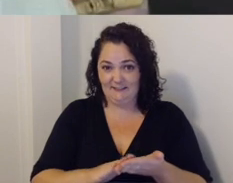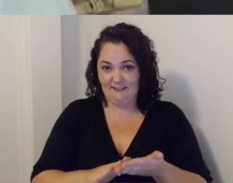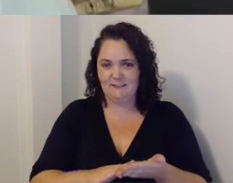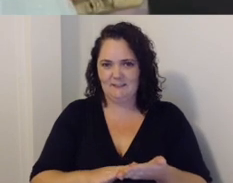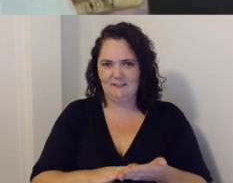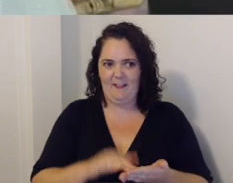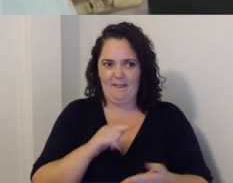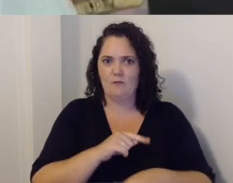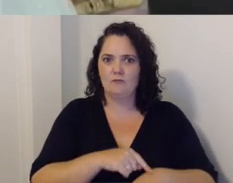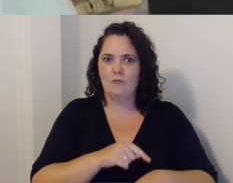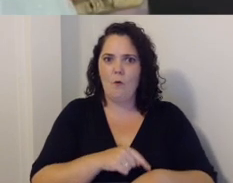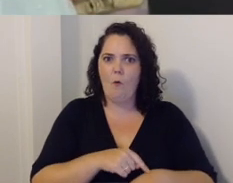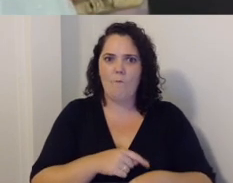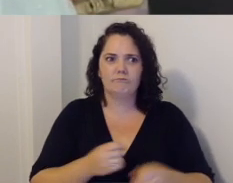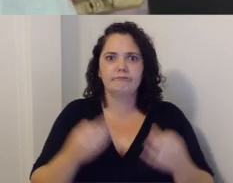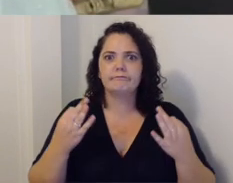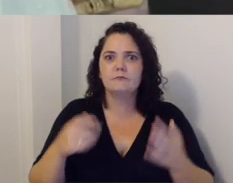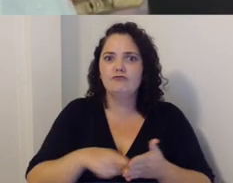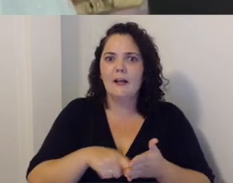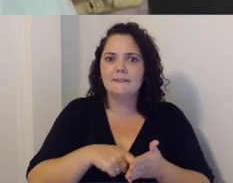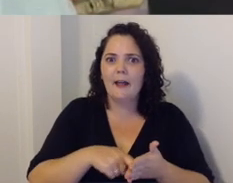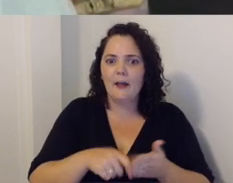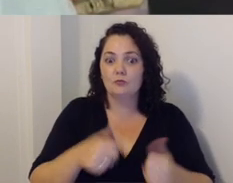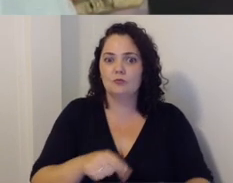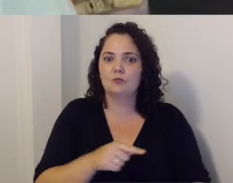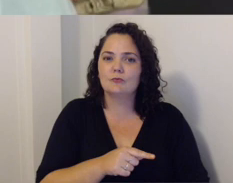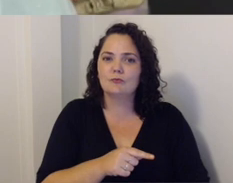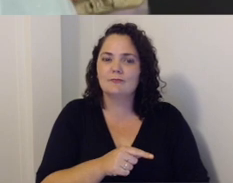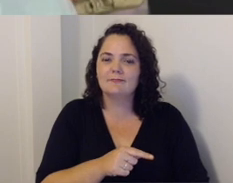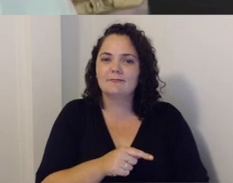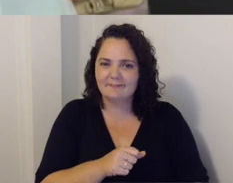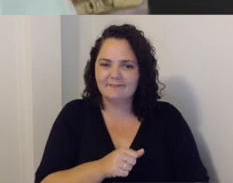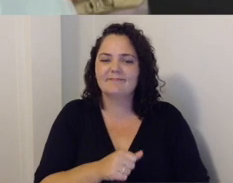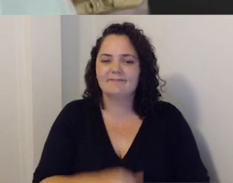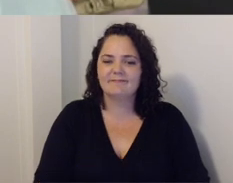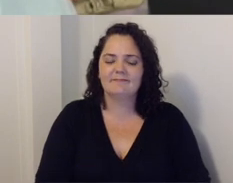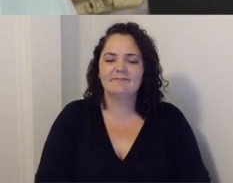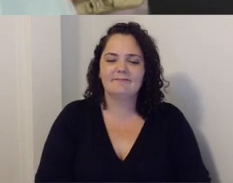an artist would use a chamois to blend um prior to the use of paper stumps and things like that